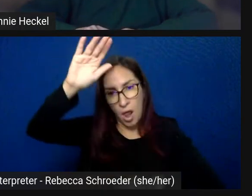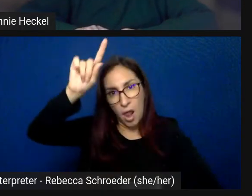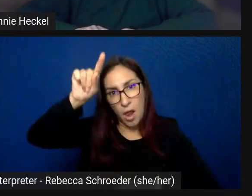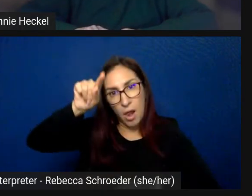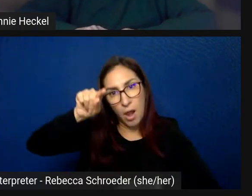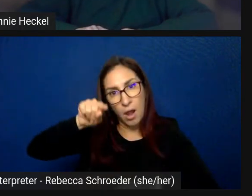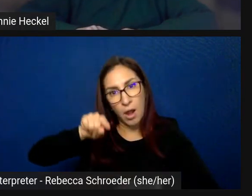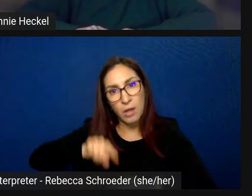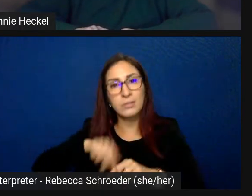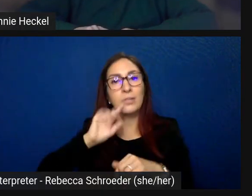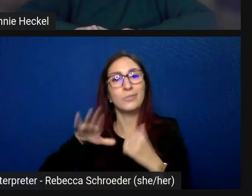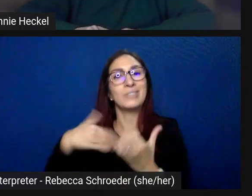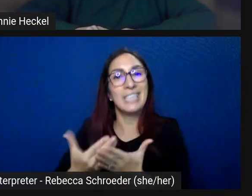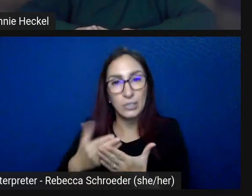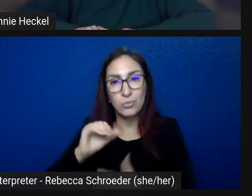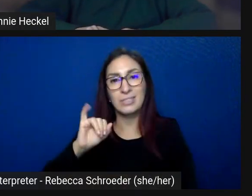through 75 things to find the site map.